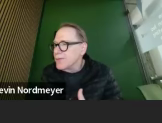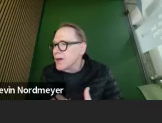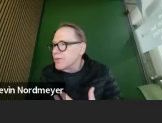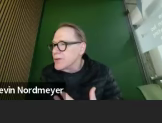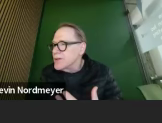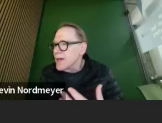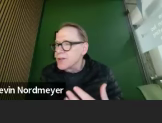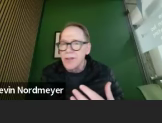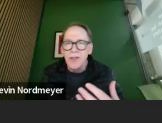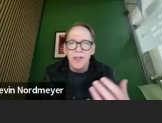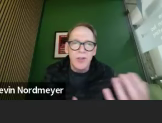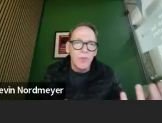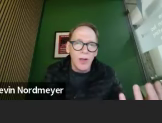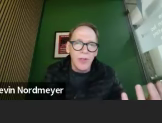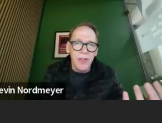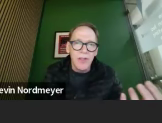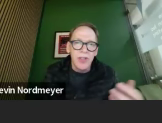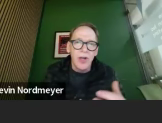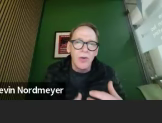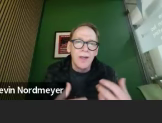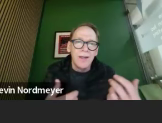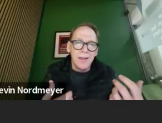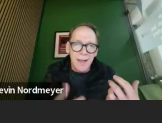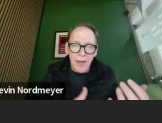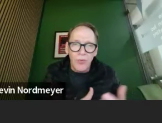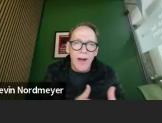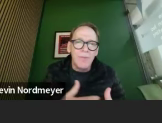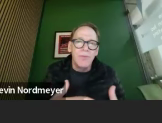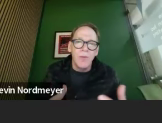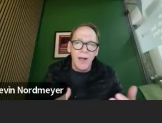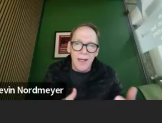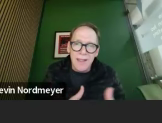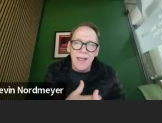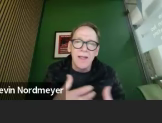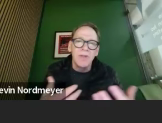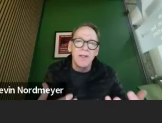And then lastly for this section is just two more images to show again how the ramp, when it extends up